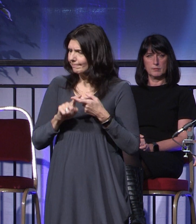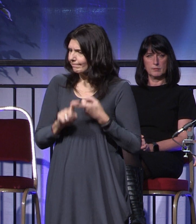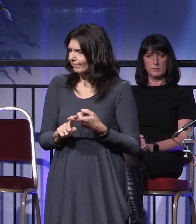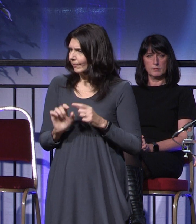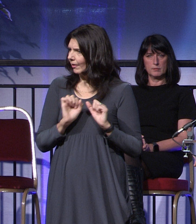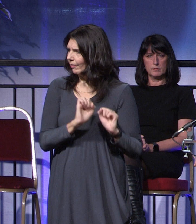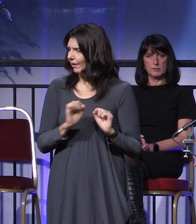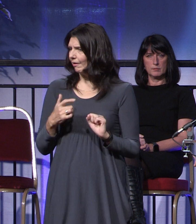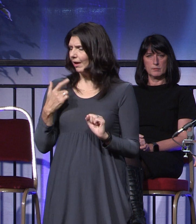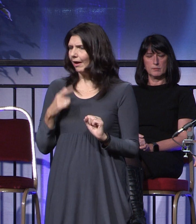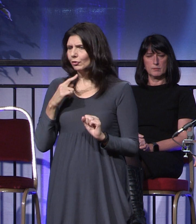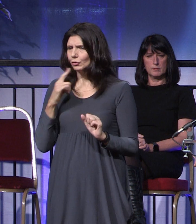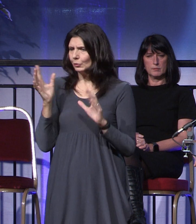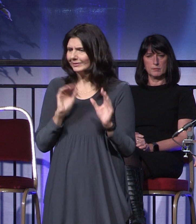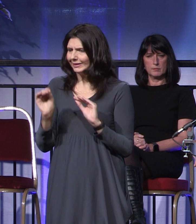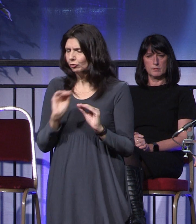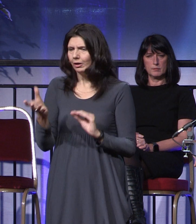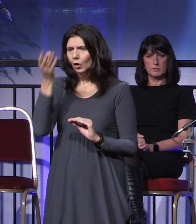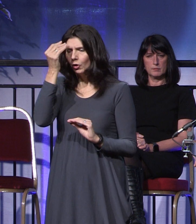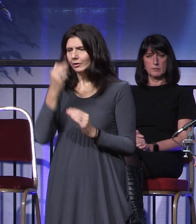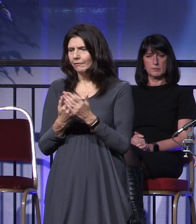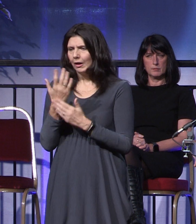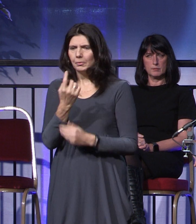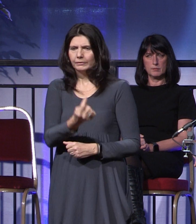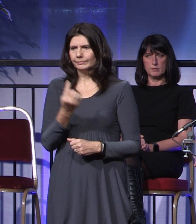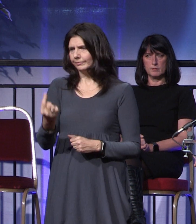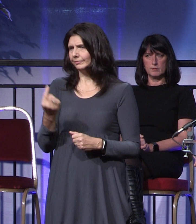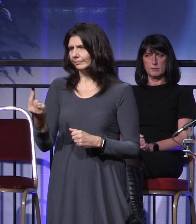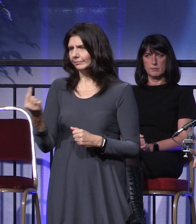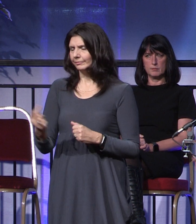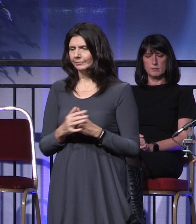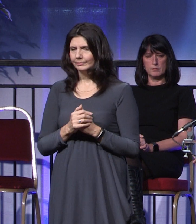teaching learning and development of all our students but you've also been